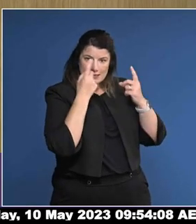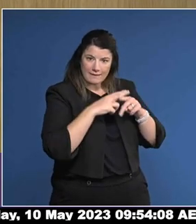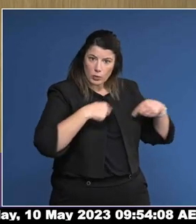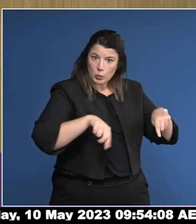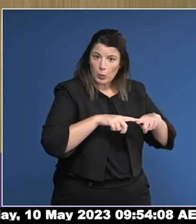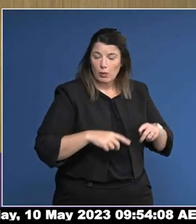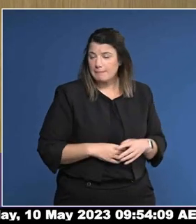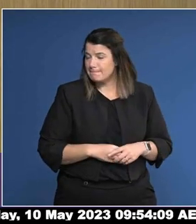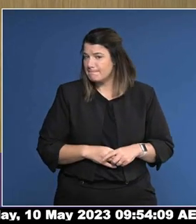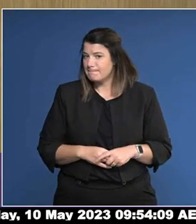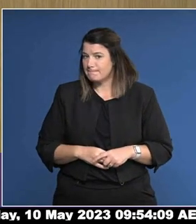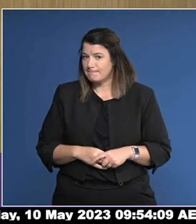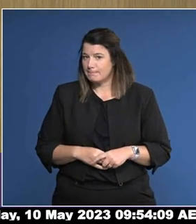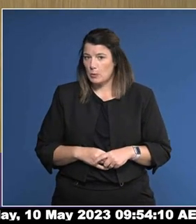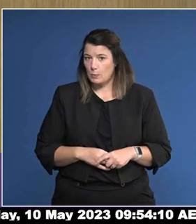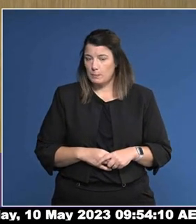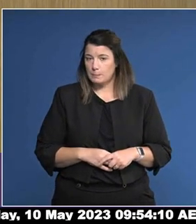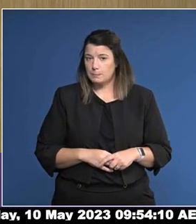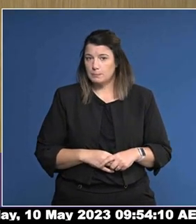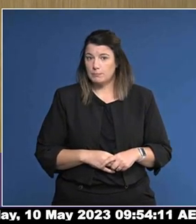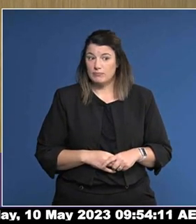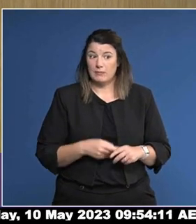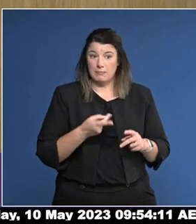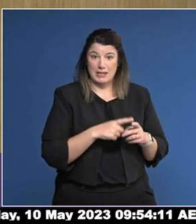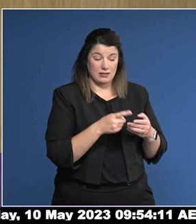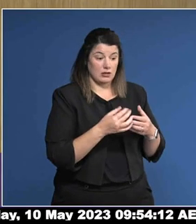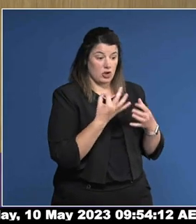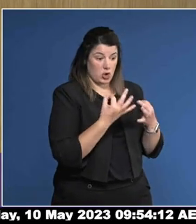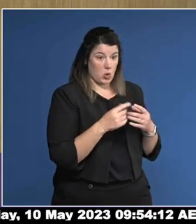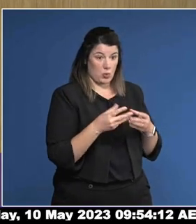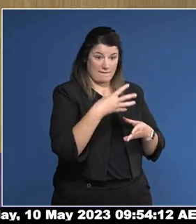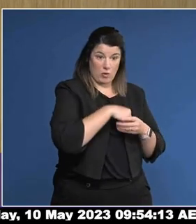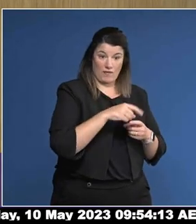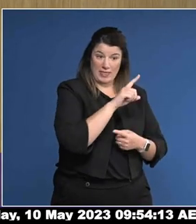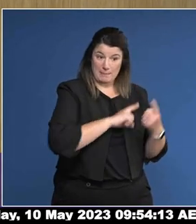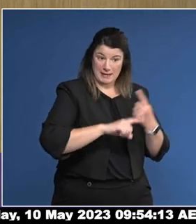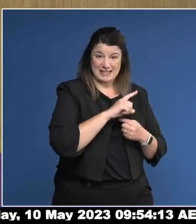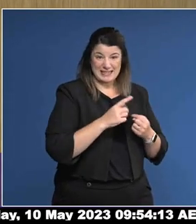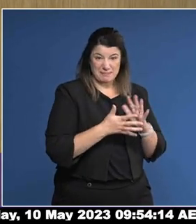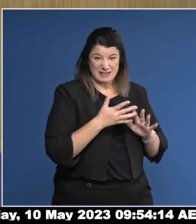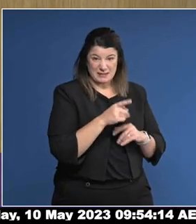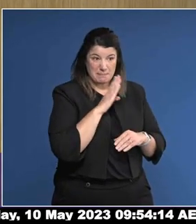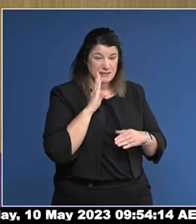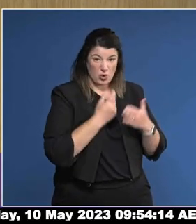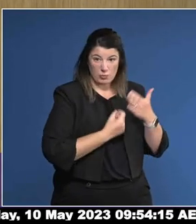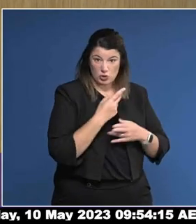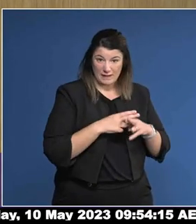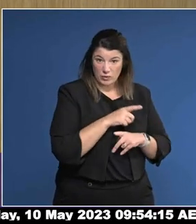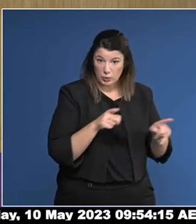that expertise in a meeting with the purpose that it has of SCAN was a deficiency? I think it would have - it would have brought great value if that was